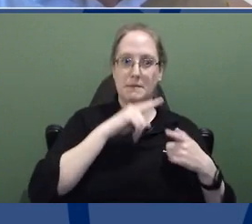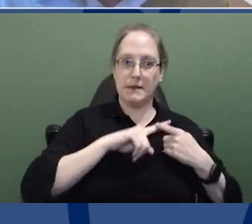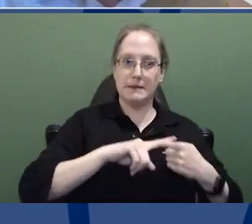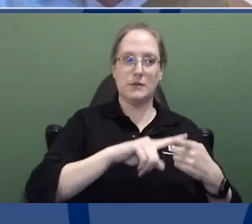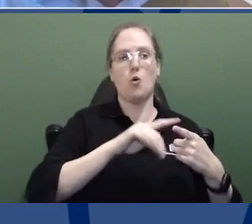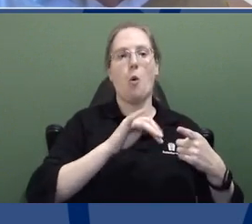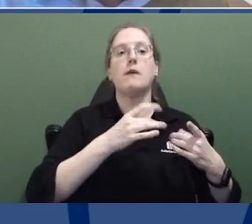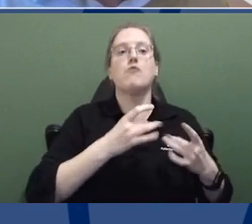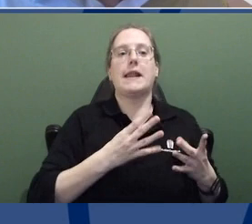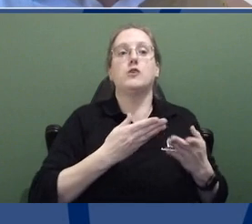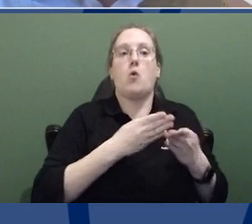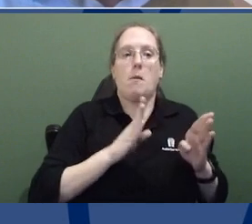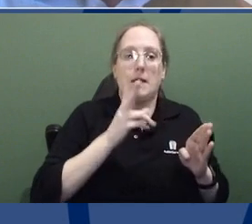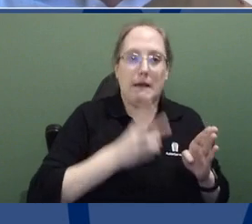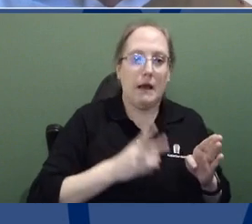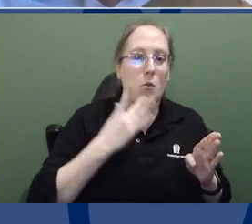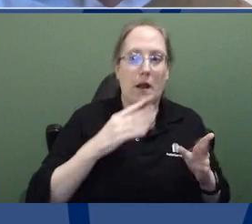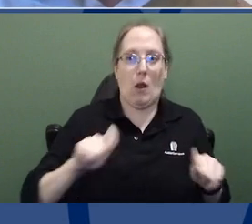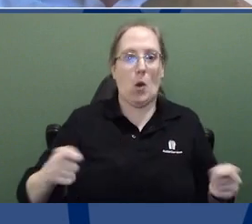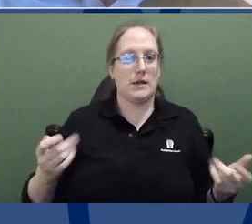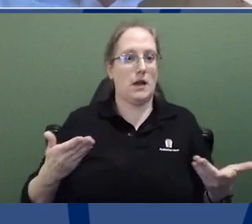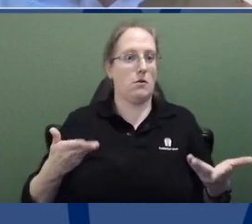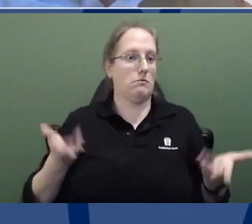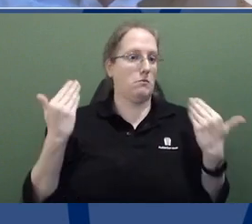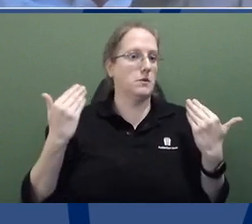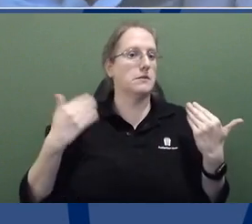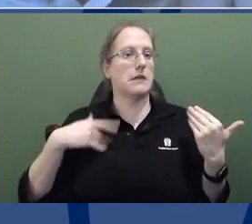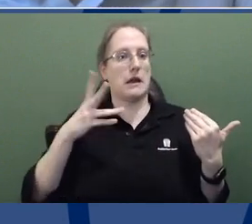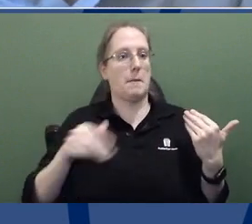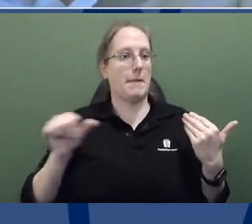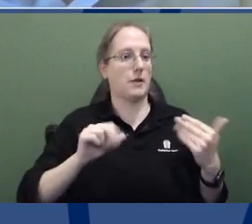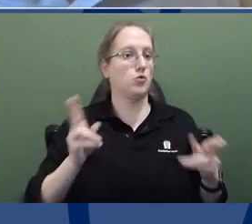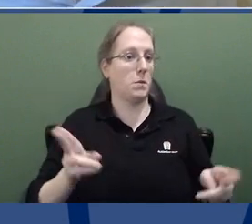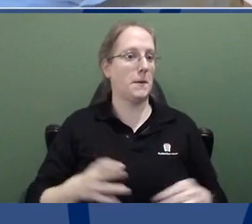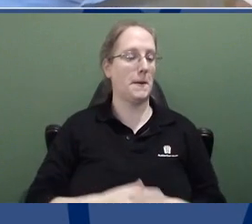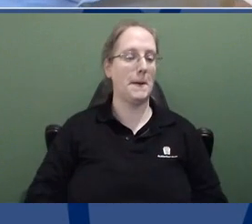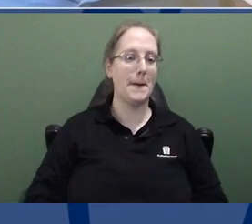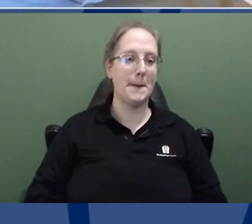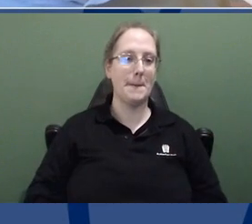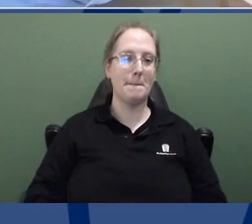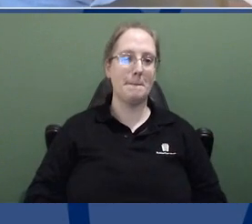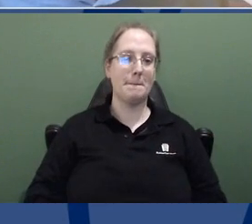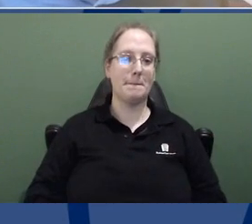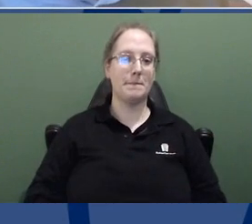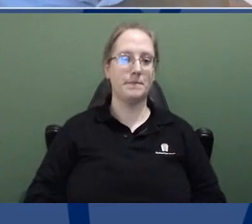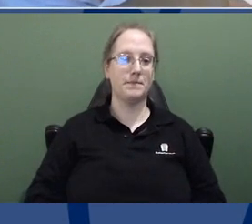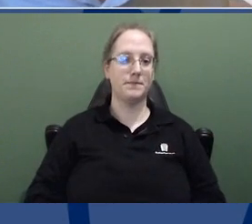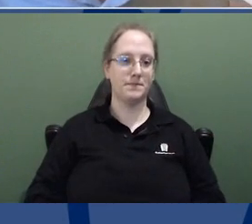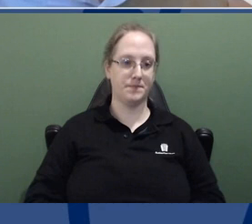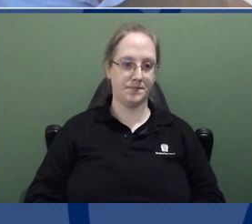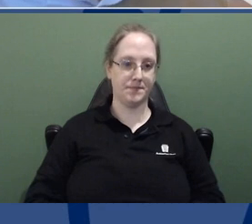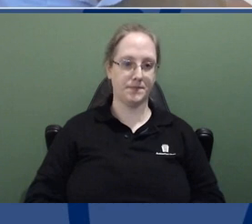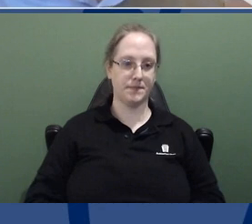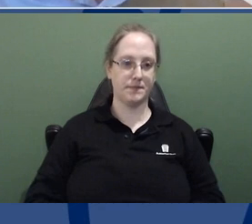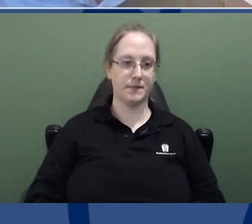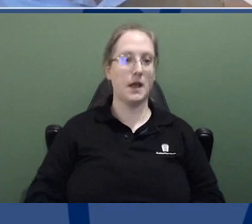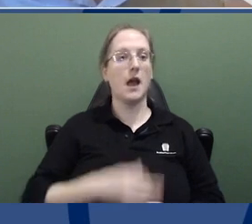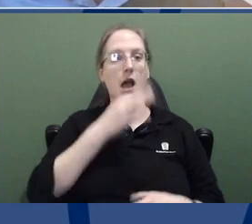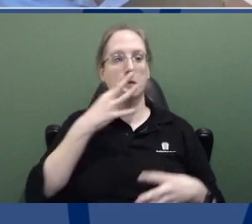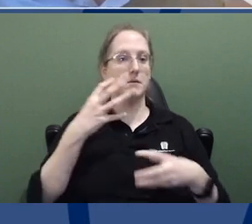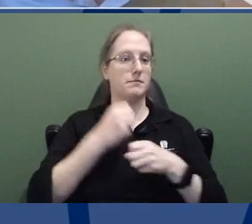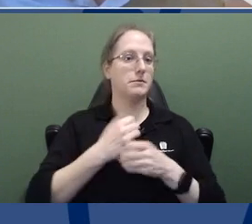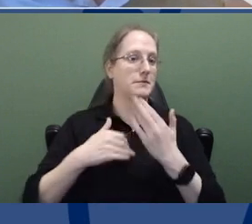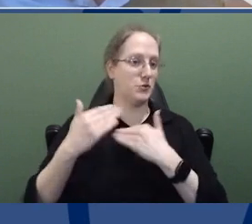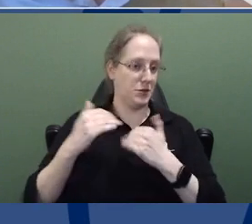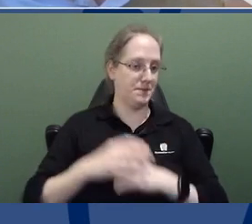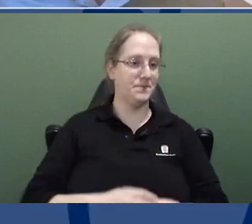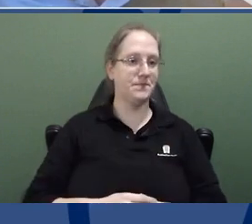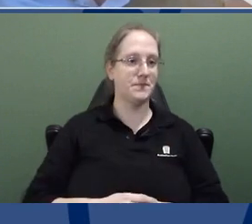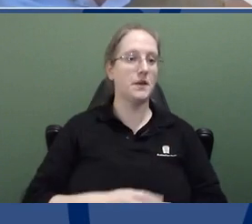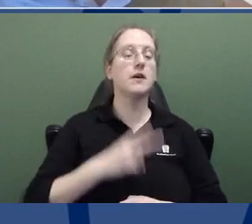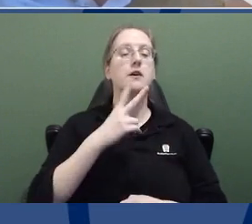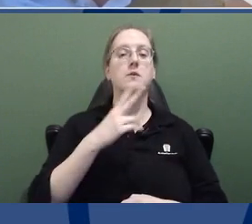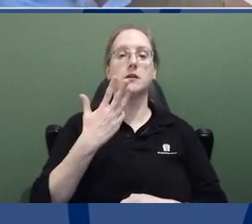return to normal. So a quick potted history. The 29th of June we first announced the small